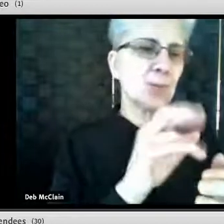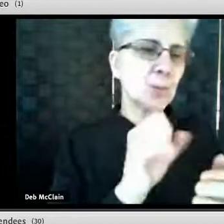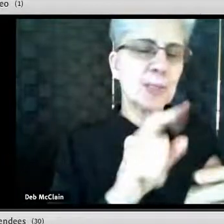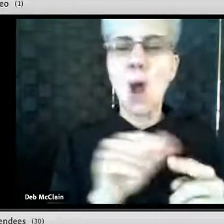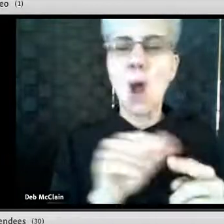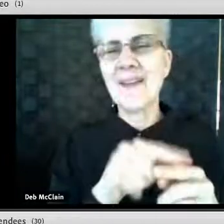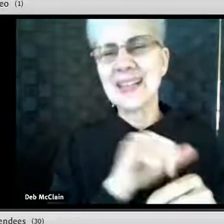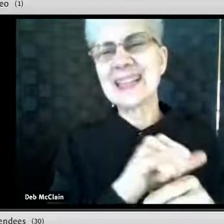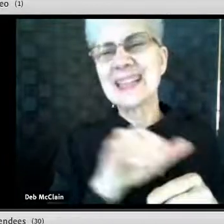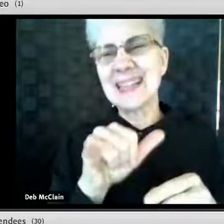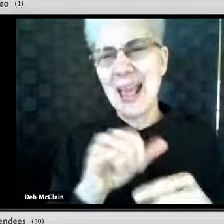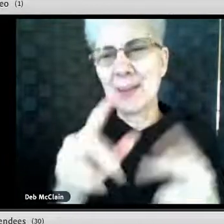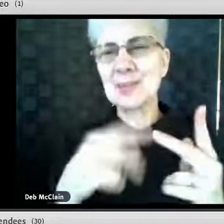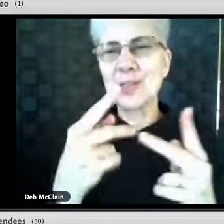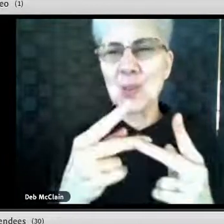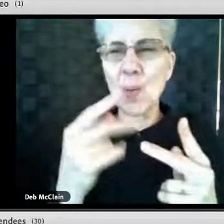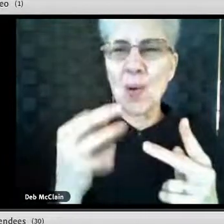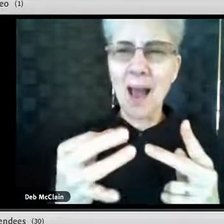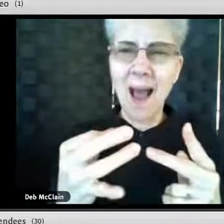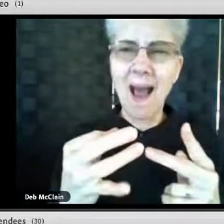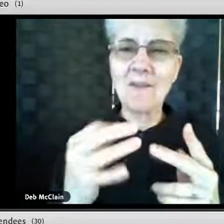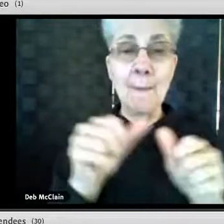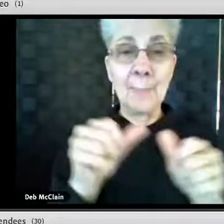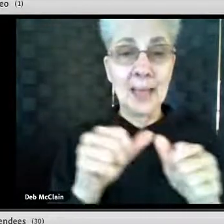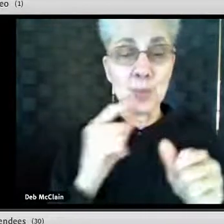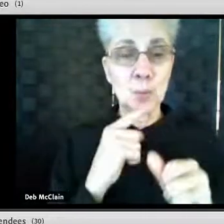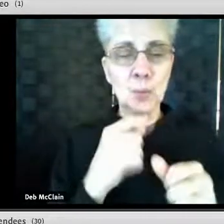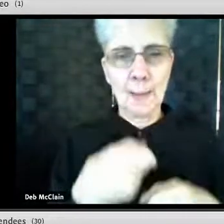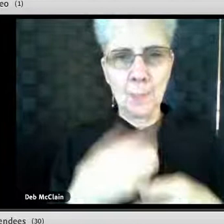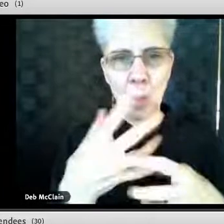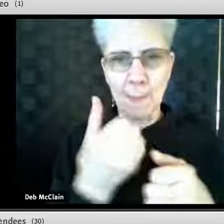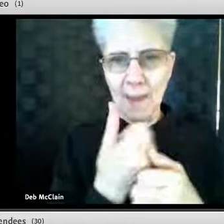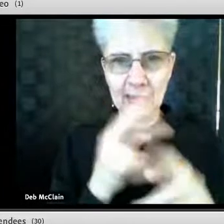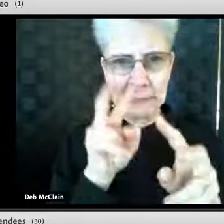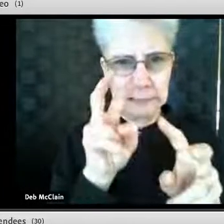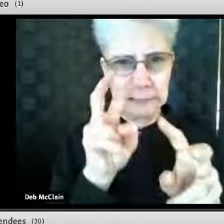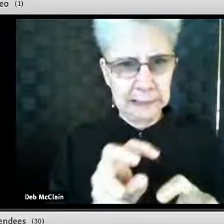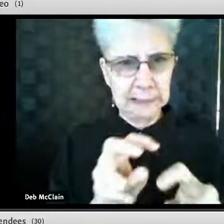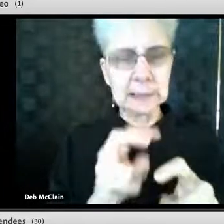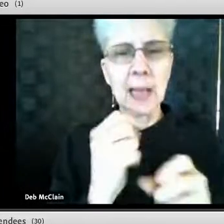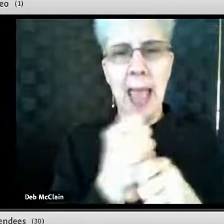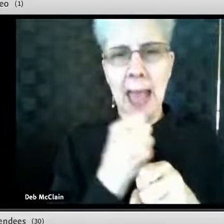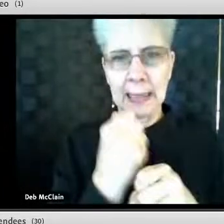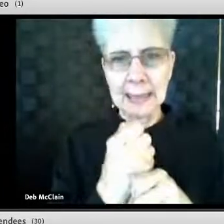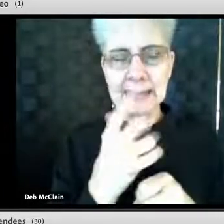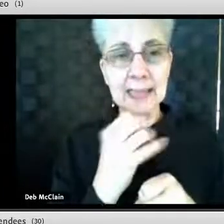but all of them have essentially that same sort of center where you can look at everything. And you can just kind of get those reports